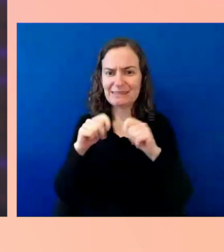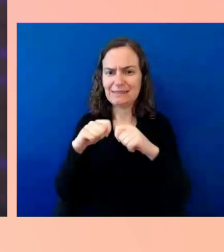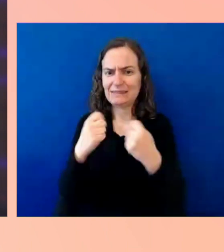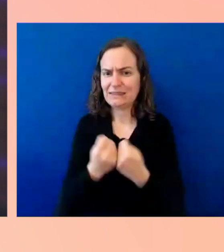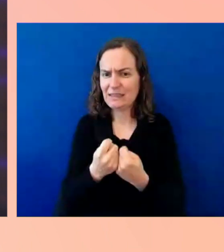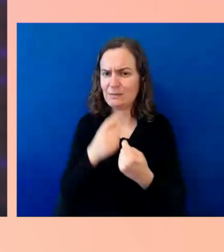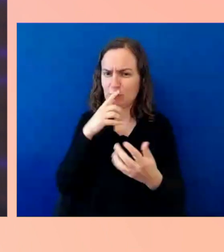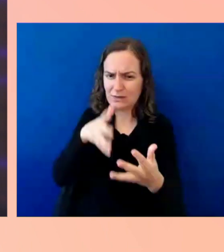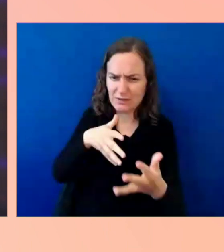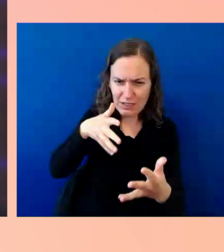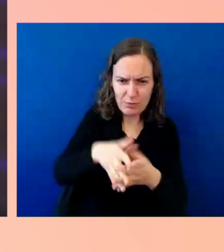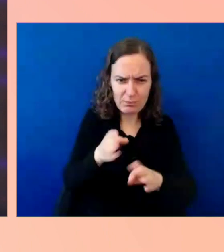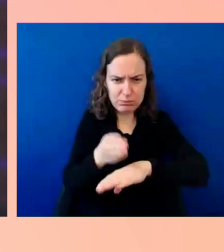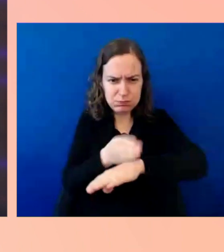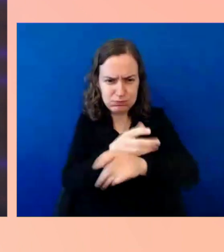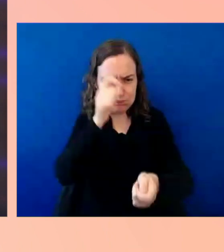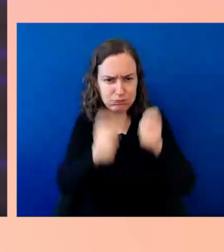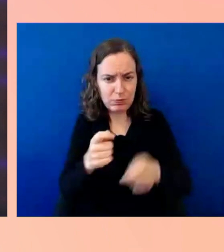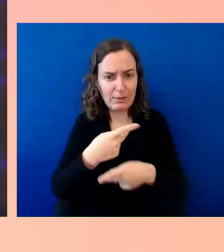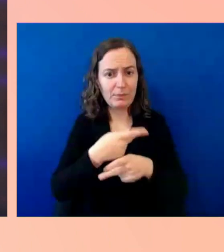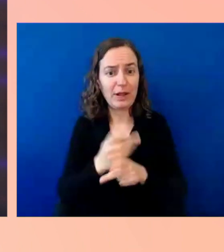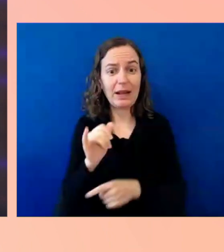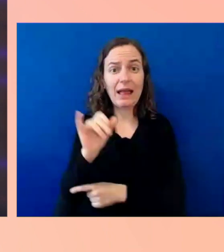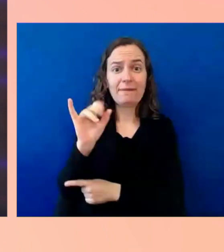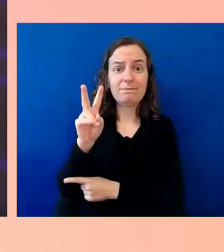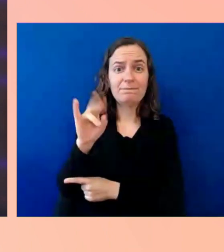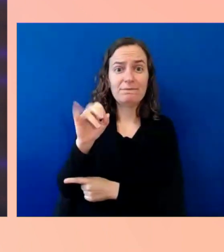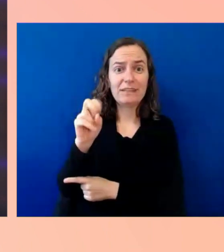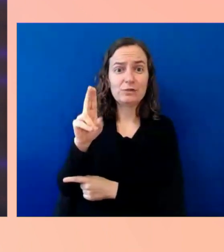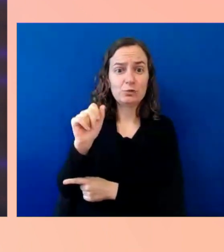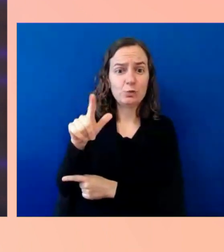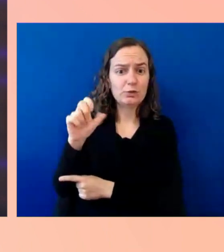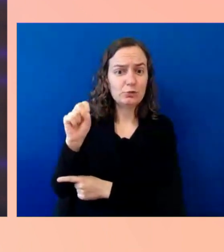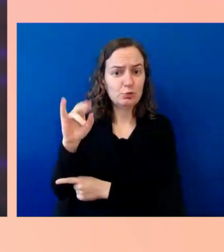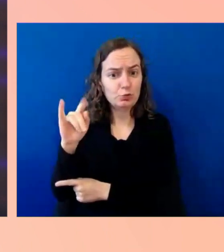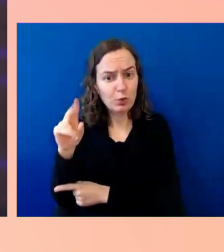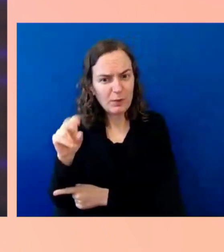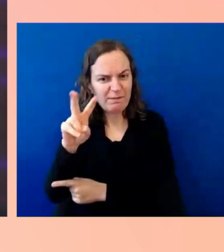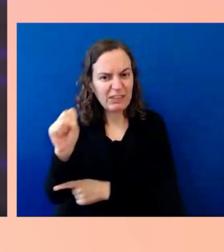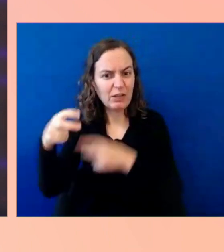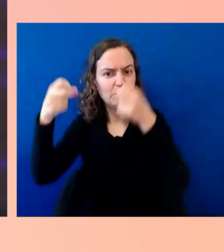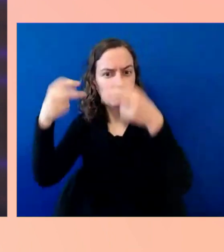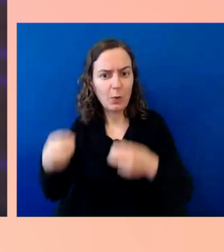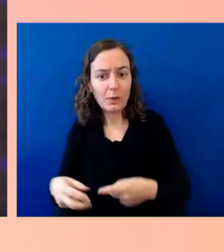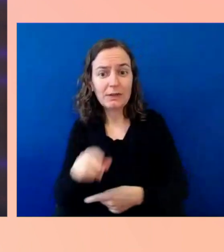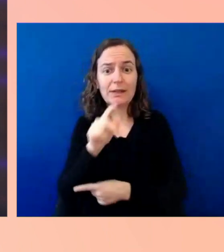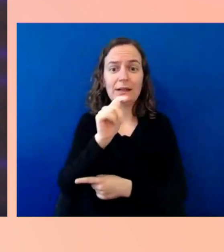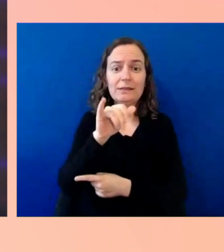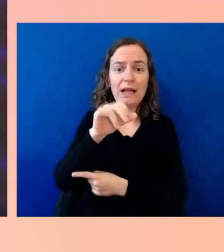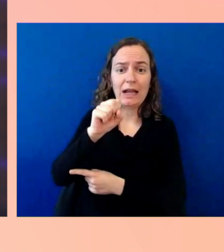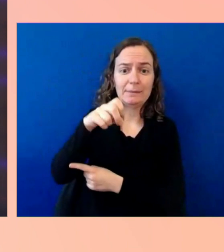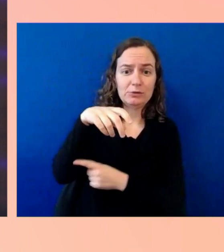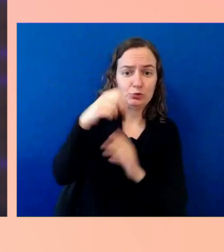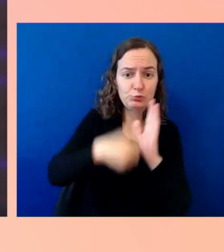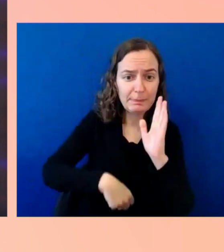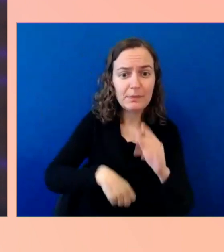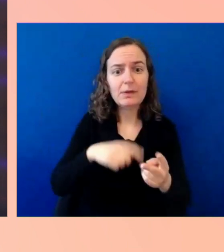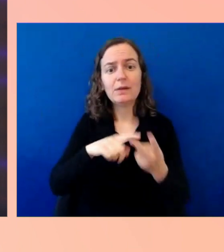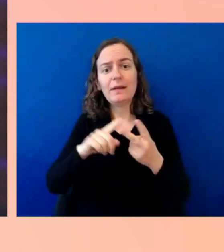VS Code, .NET, TypeScript, and the first-class engineering systems that all Microsoft developers use.